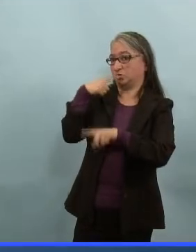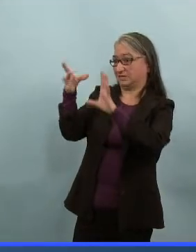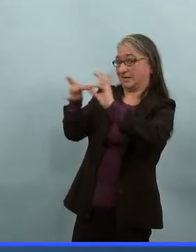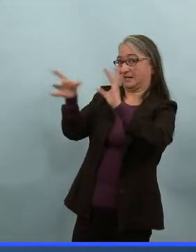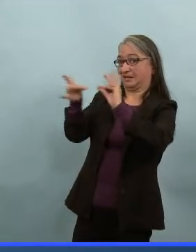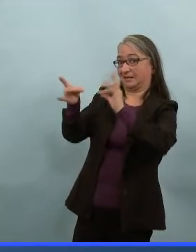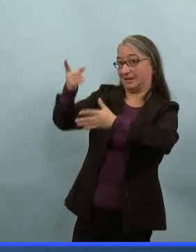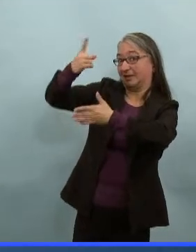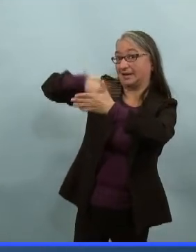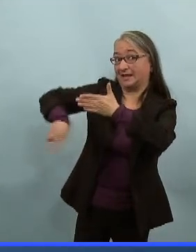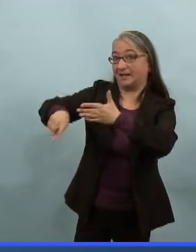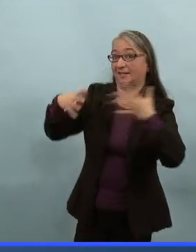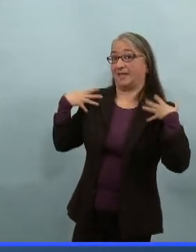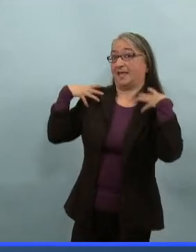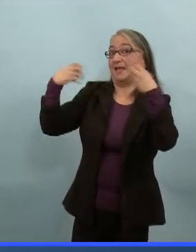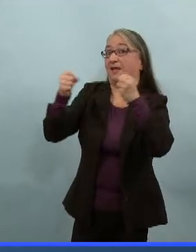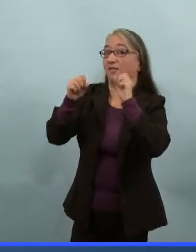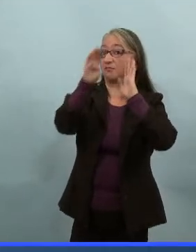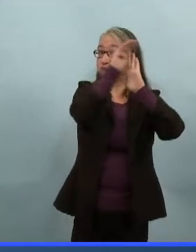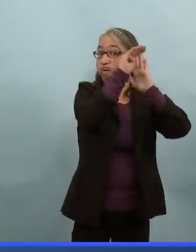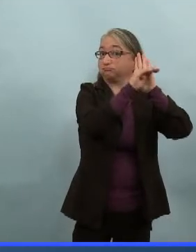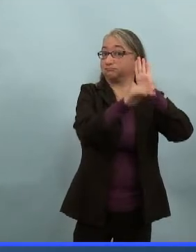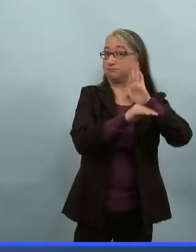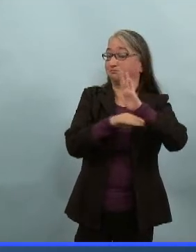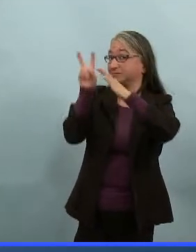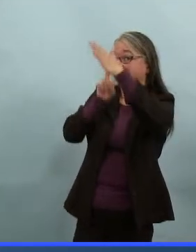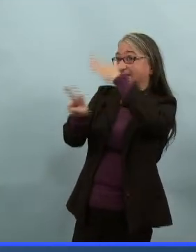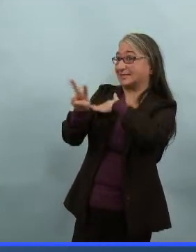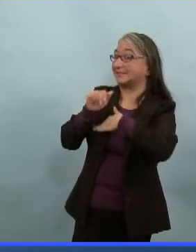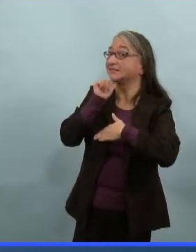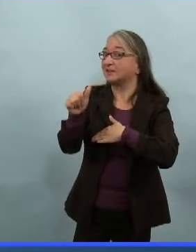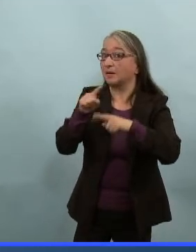want to say to those business owners to maybe give them some assurance or peace of mind